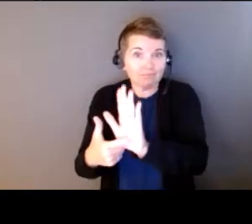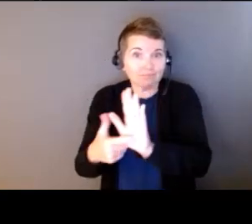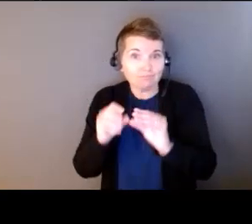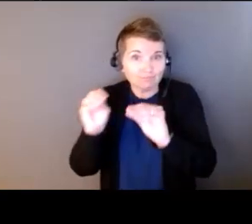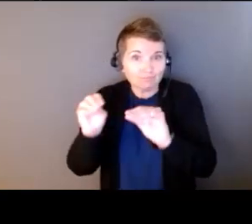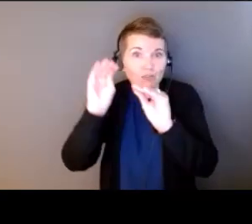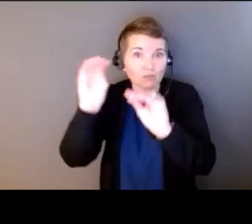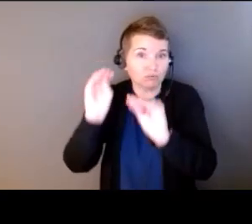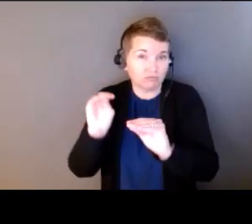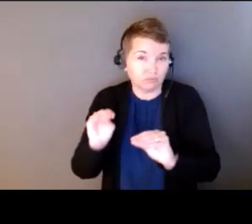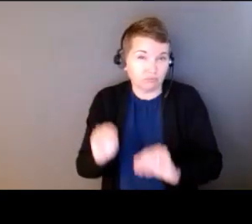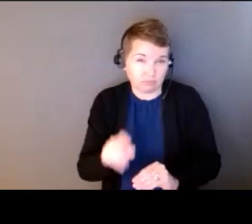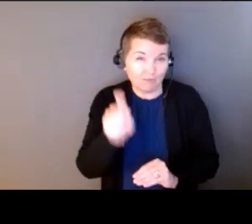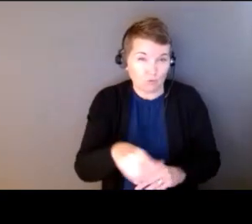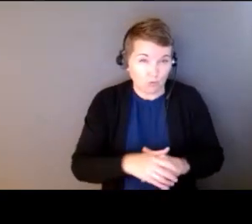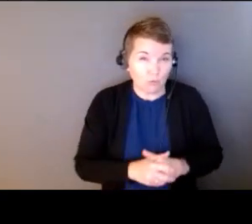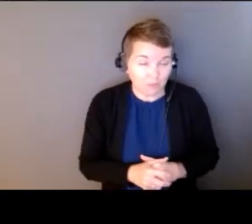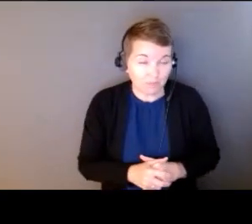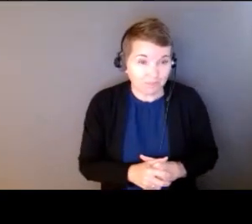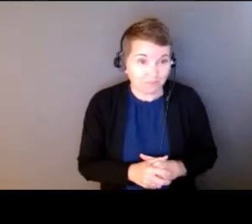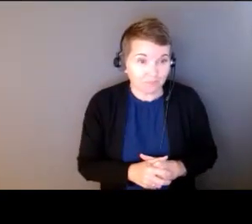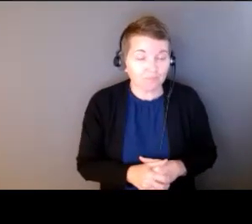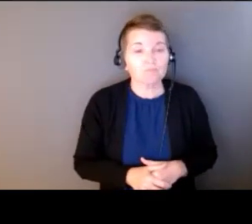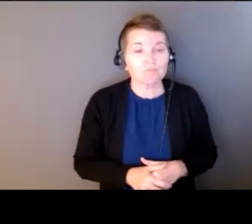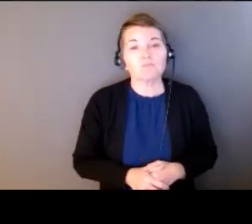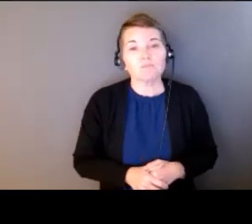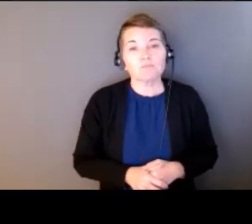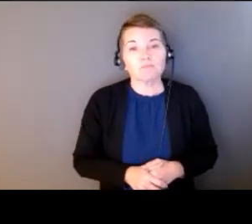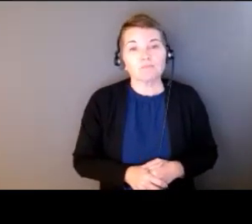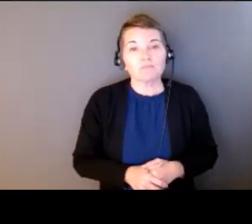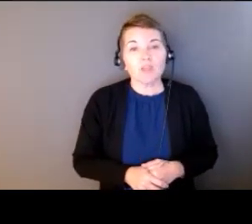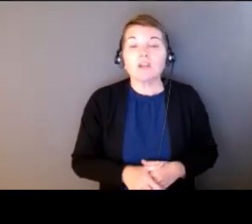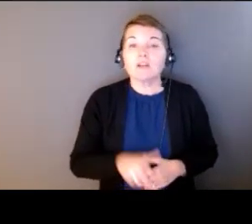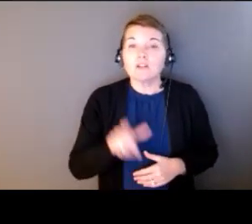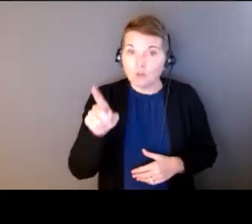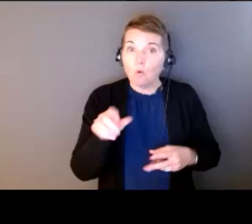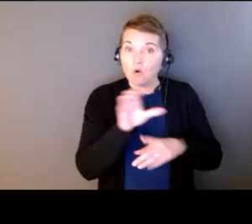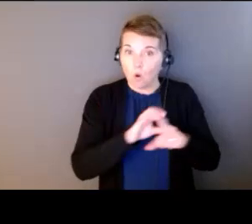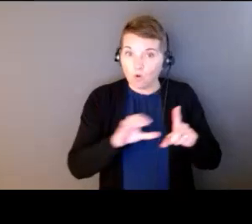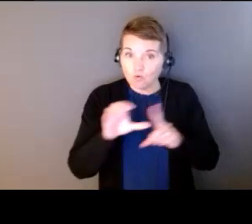So once an applicant completes that section on Respectful and Ethical